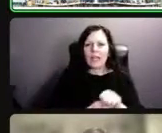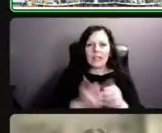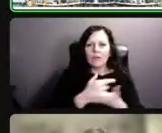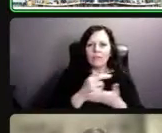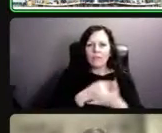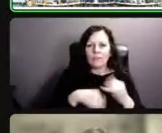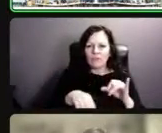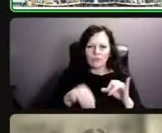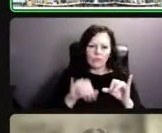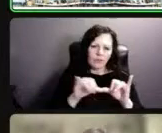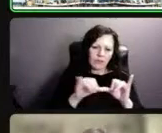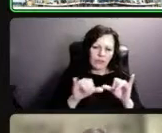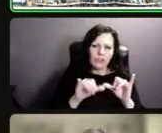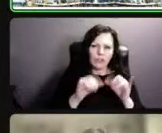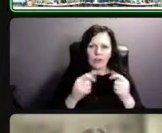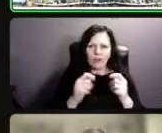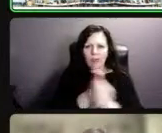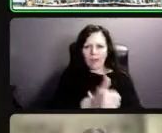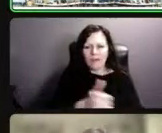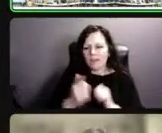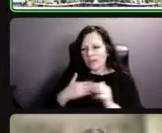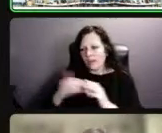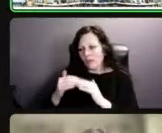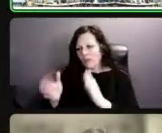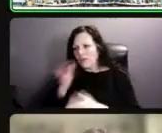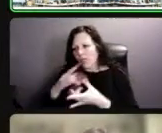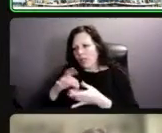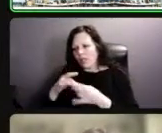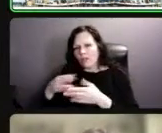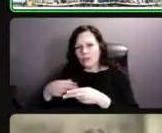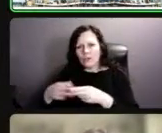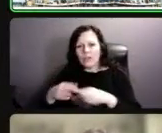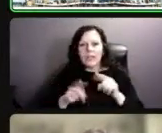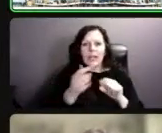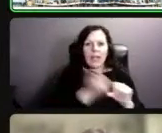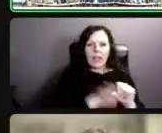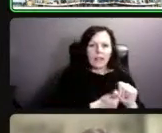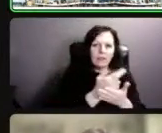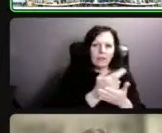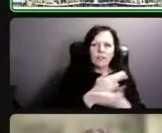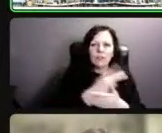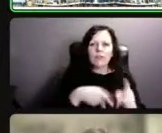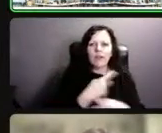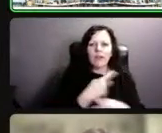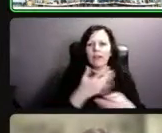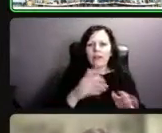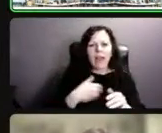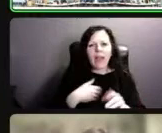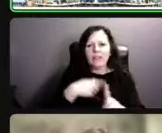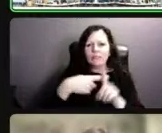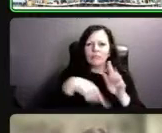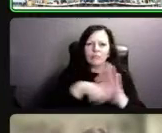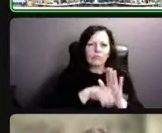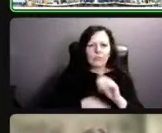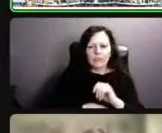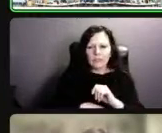DOESN'T HAVE DRAWBACKS. EVERY SINGLE REVENUE MEASURE